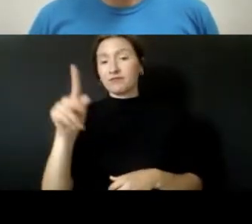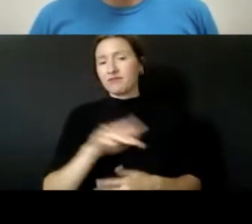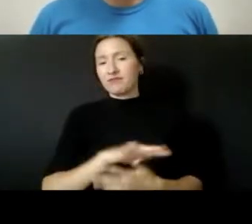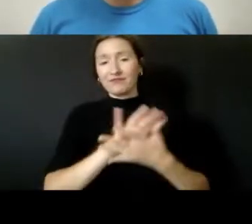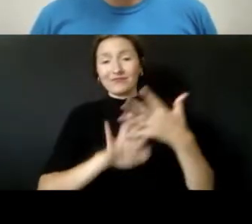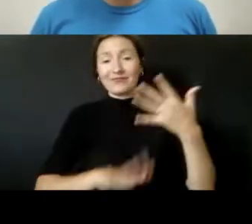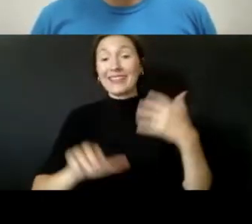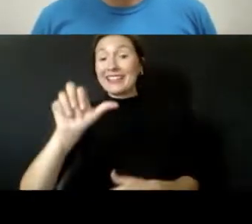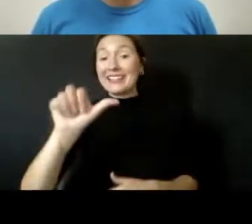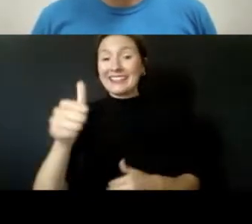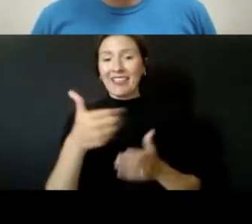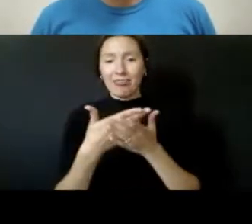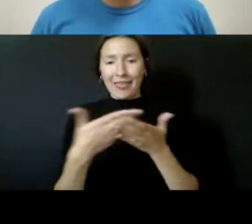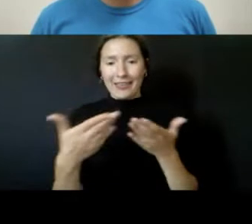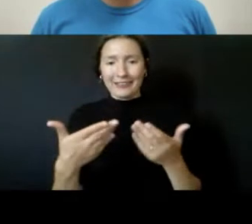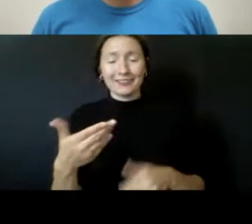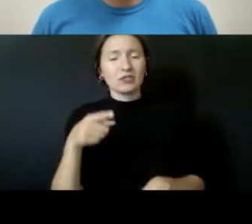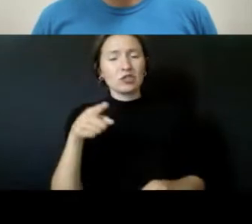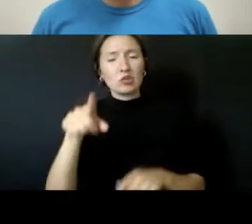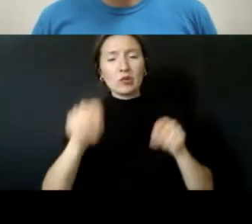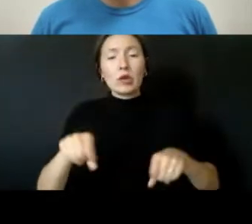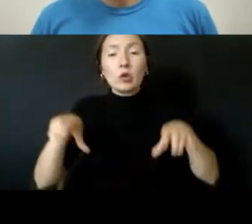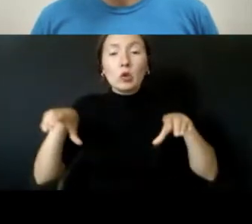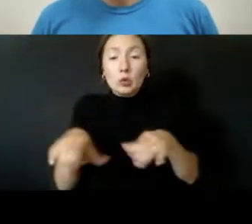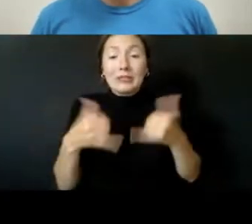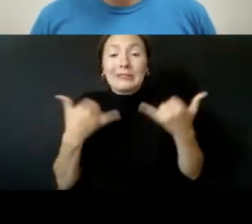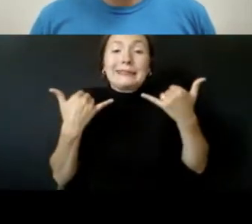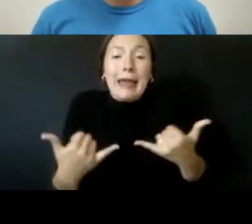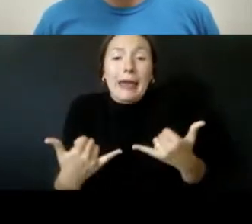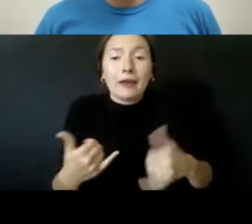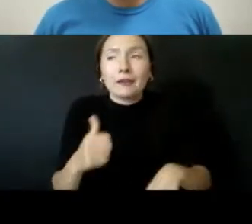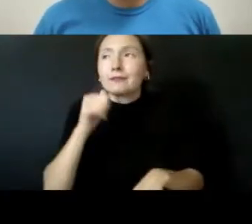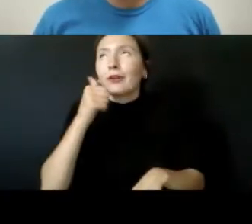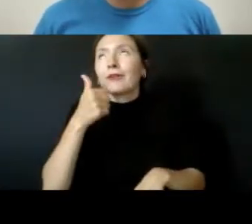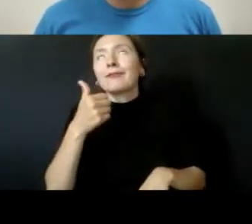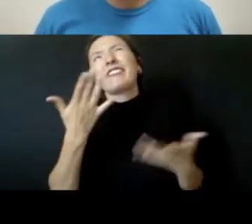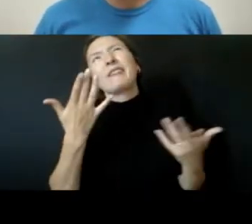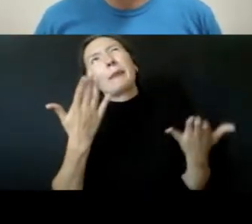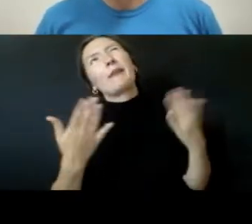starting today starting tomorrow today's friday so maybe it's starting on monday um but that's